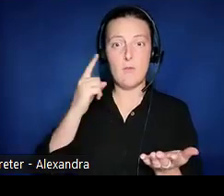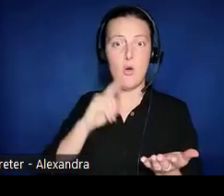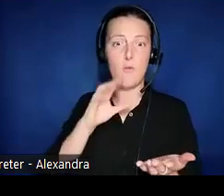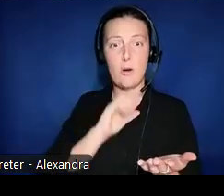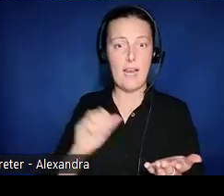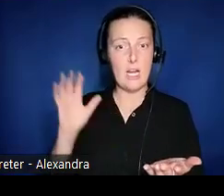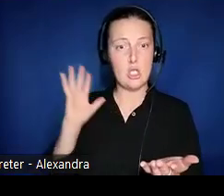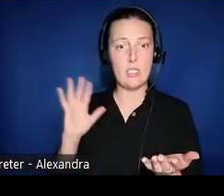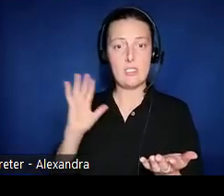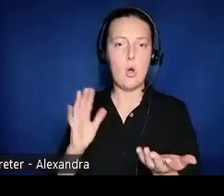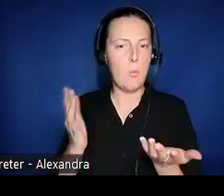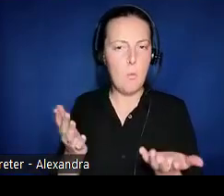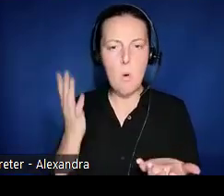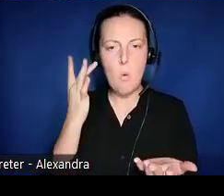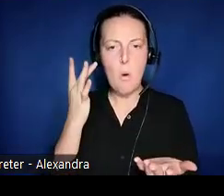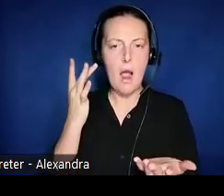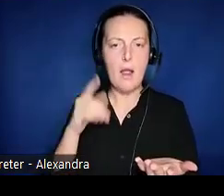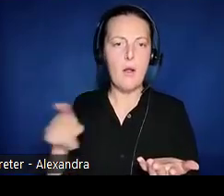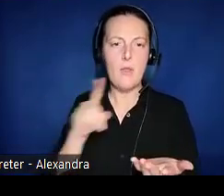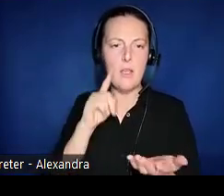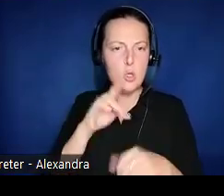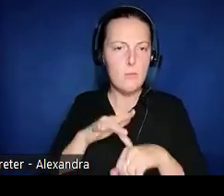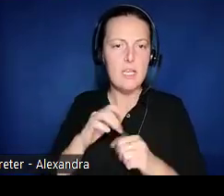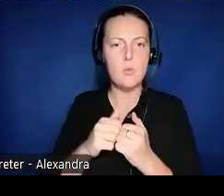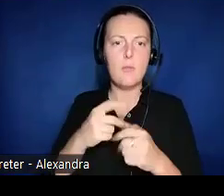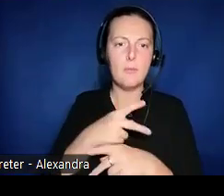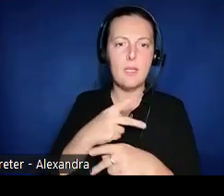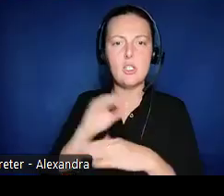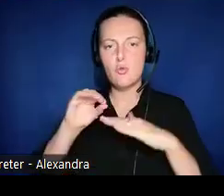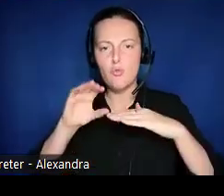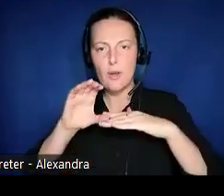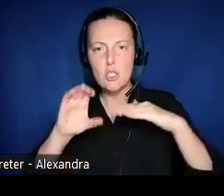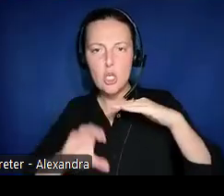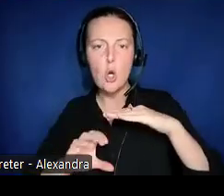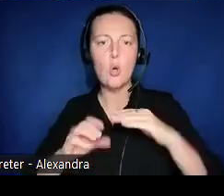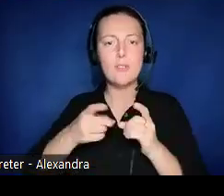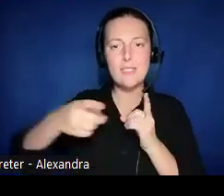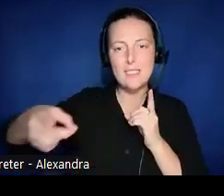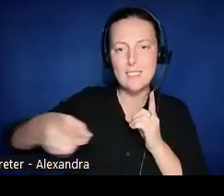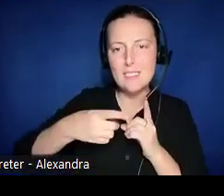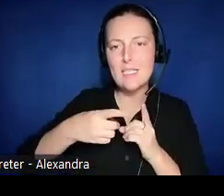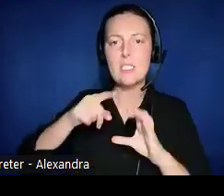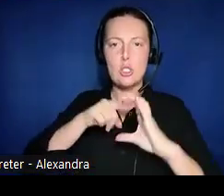circles and such? Did they do they even know how to perform different statistical operations? And